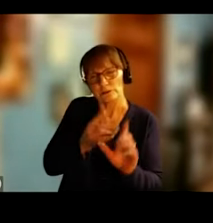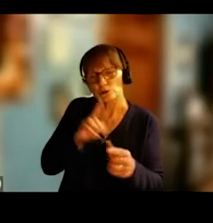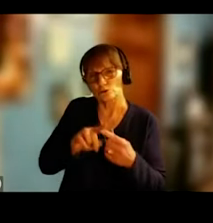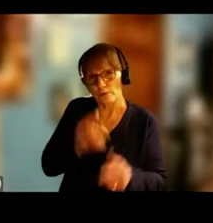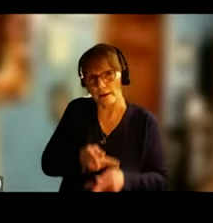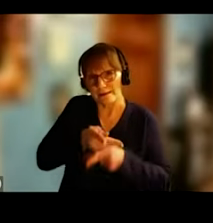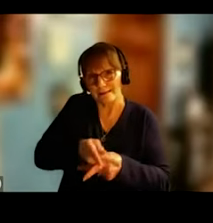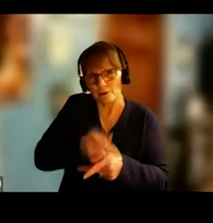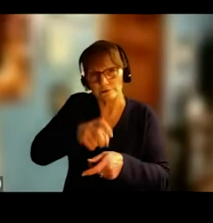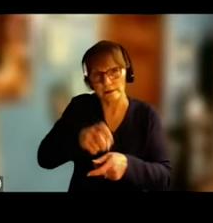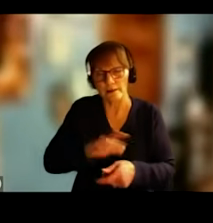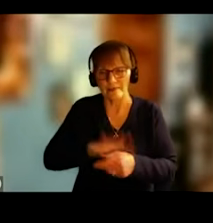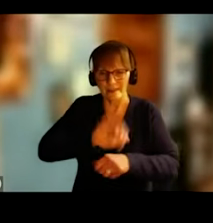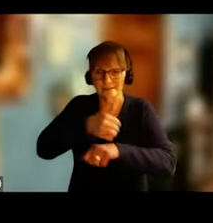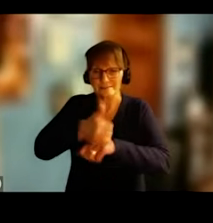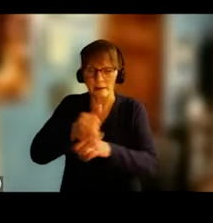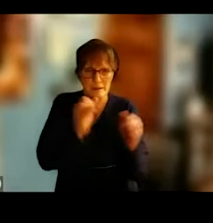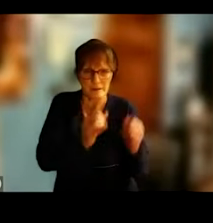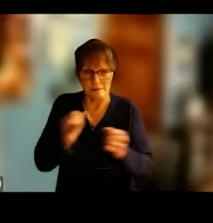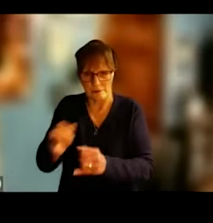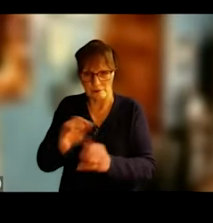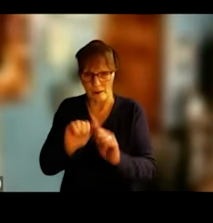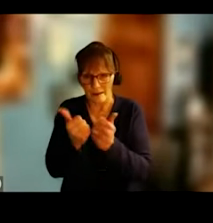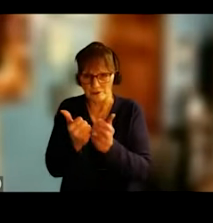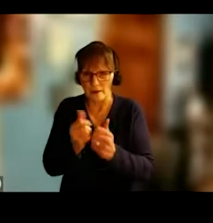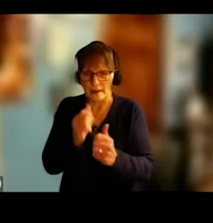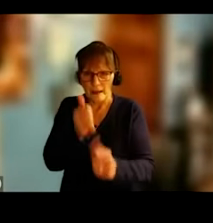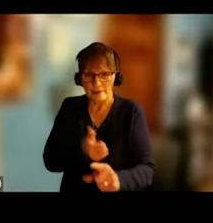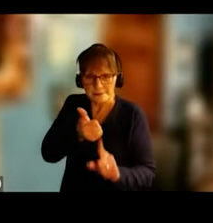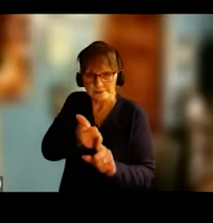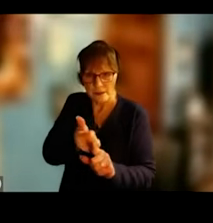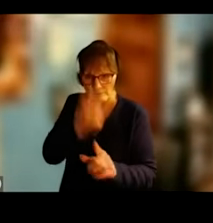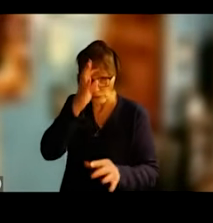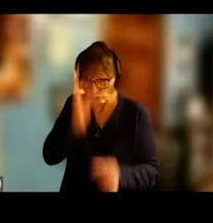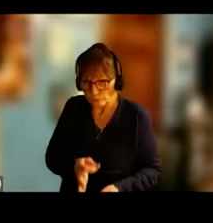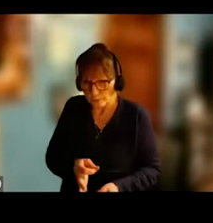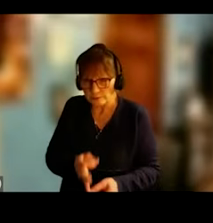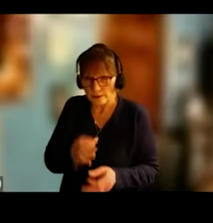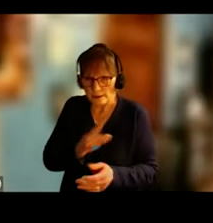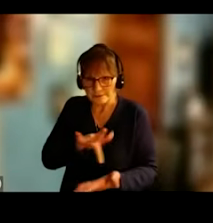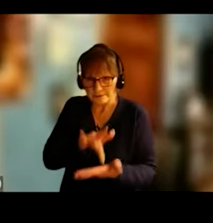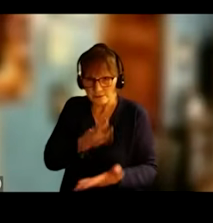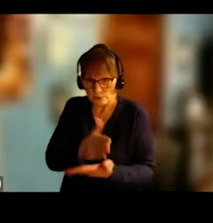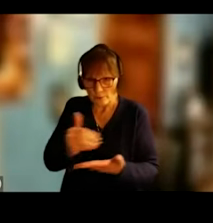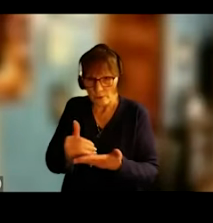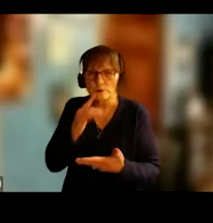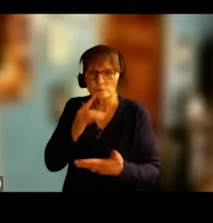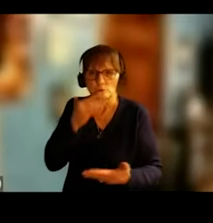that really establishes individual agency and self-determination as the central part to all efforts towards wellbeing.